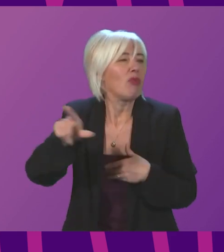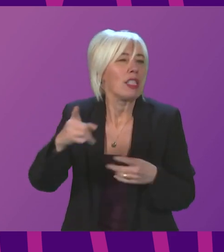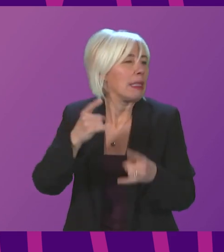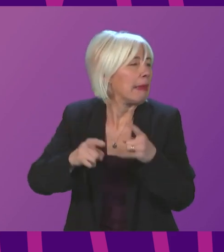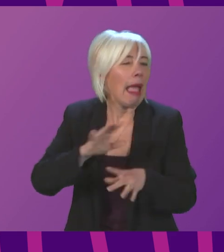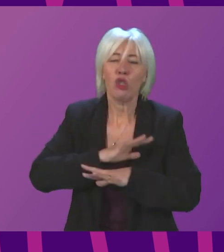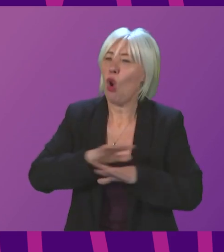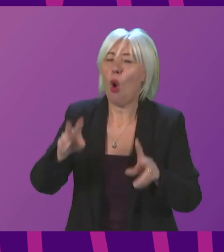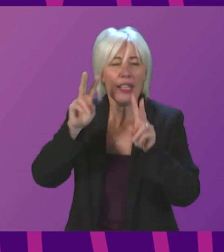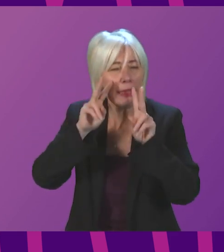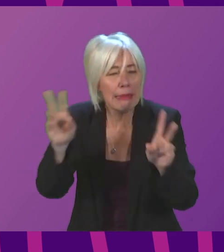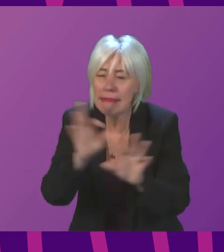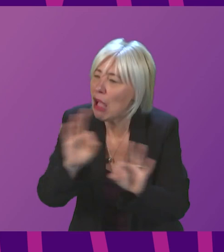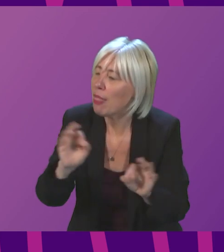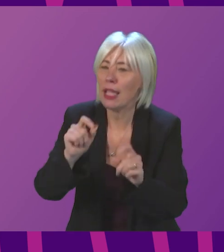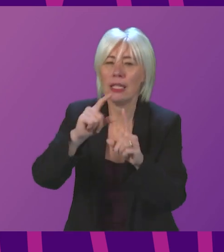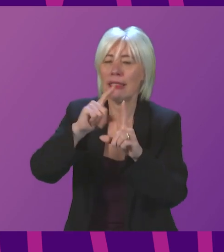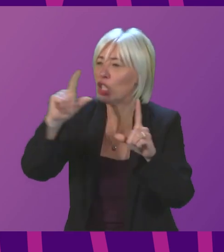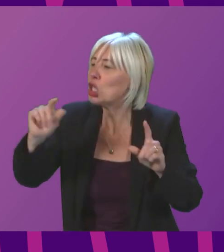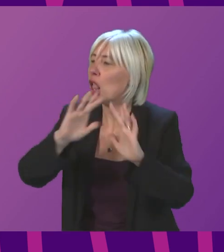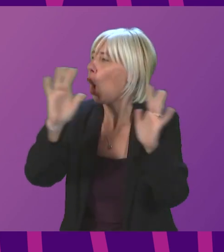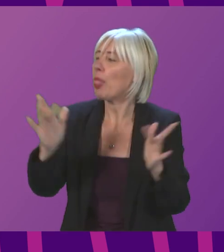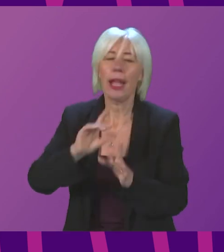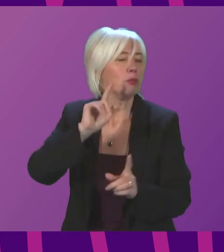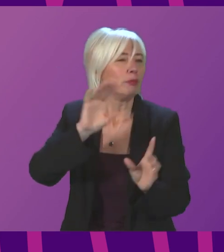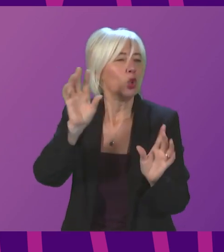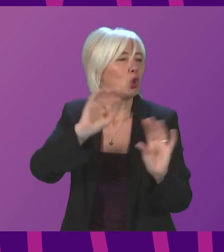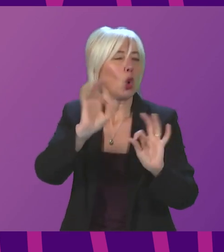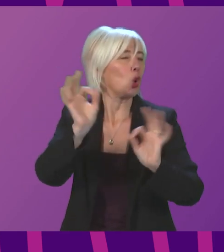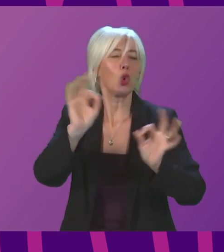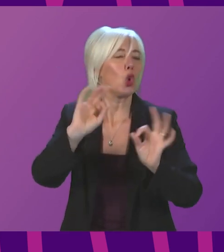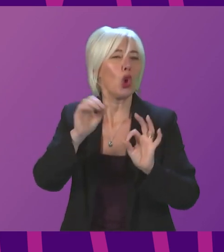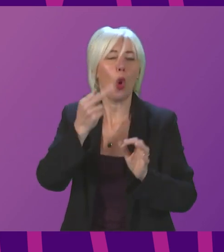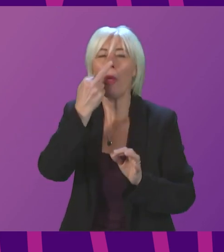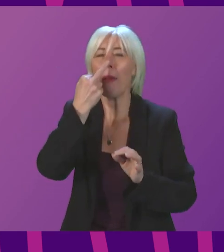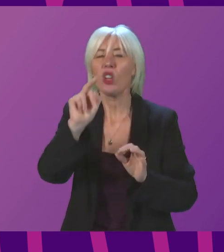to them online, in the digital world in which we live. We can choose to pretend that young